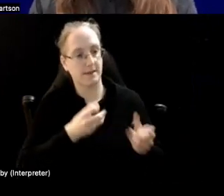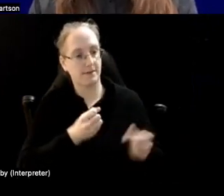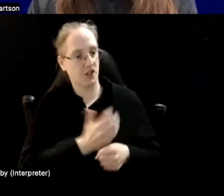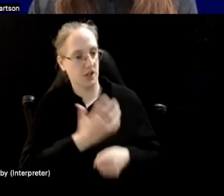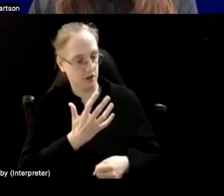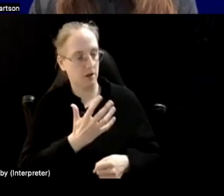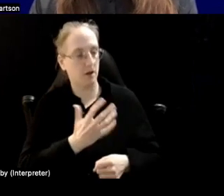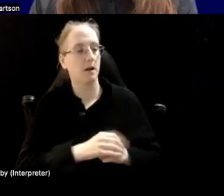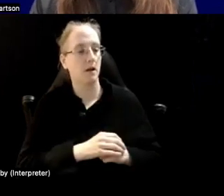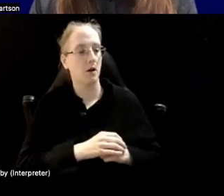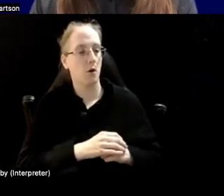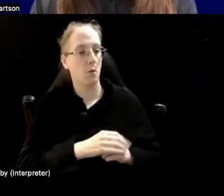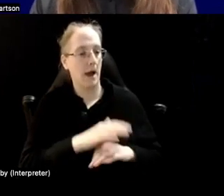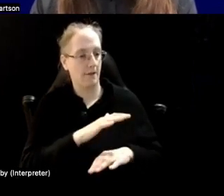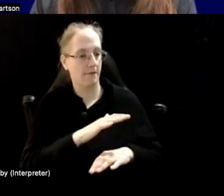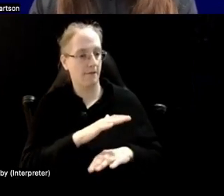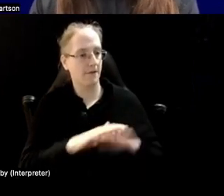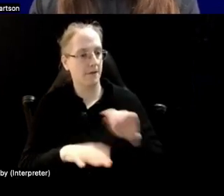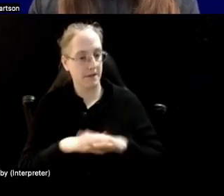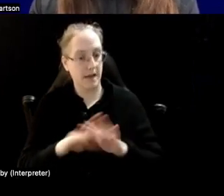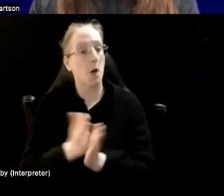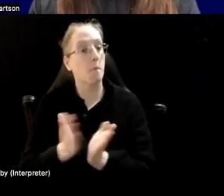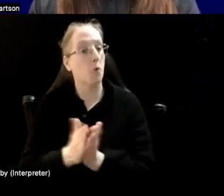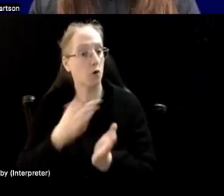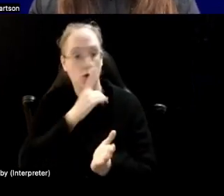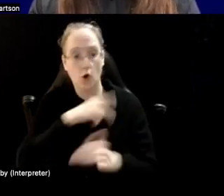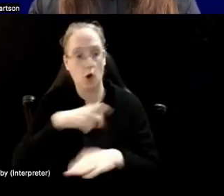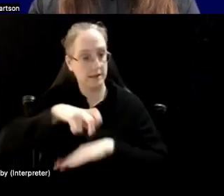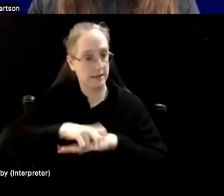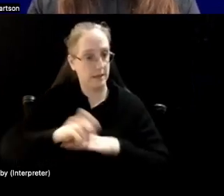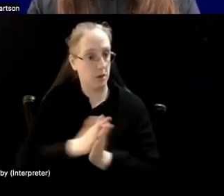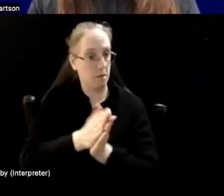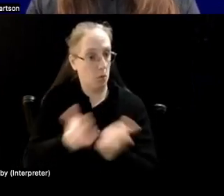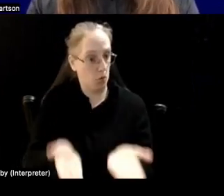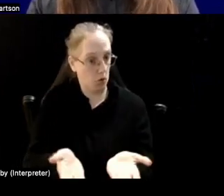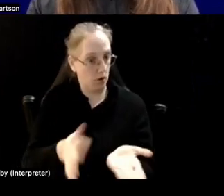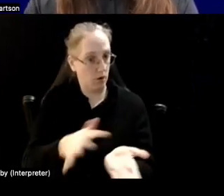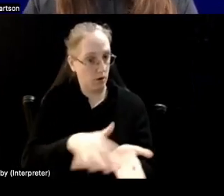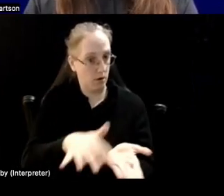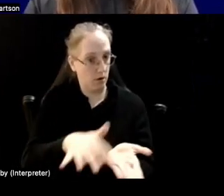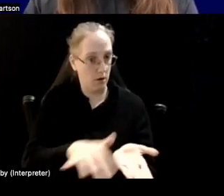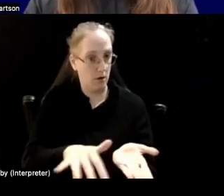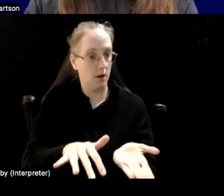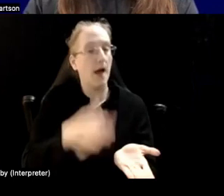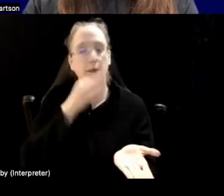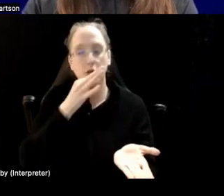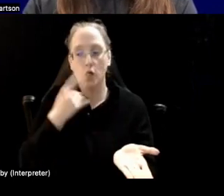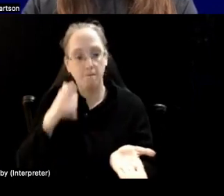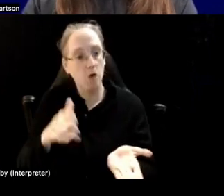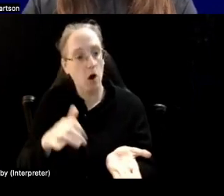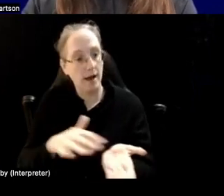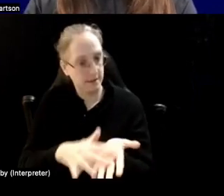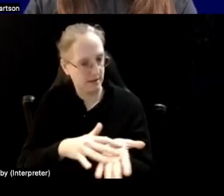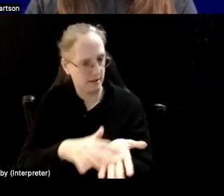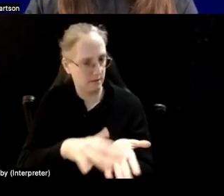tactile book in front of them and then the child finds the braille and starts tapping and running